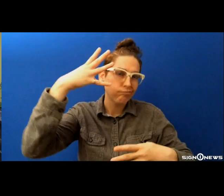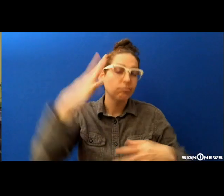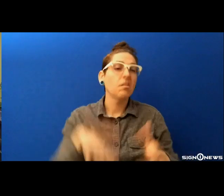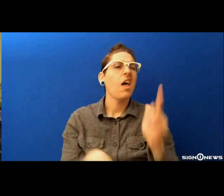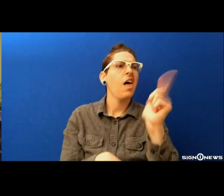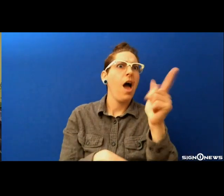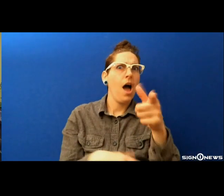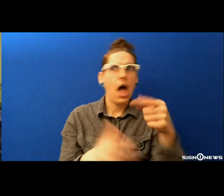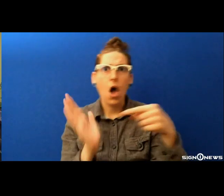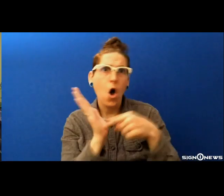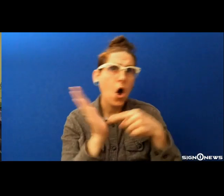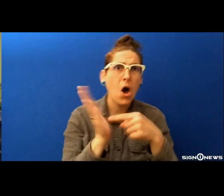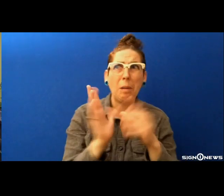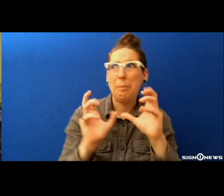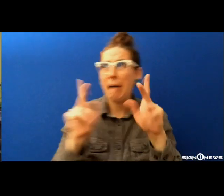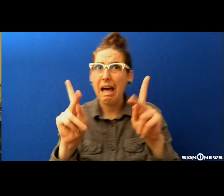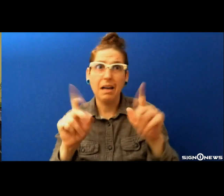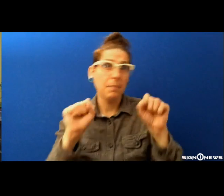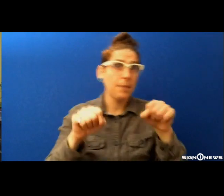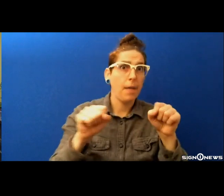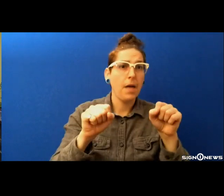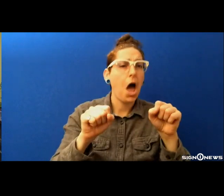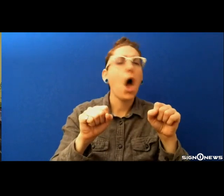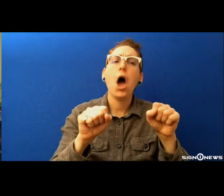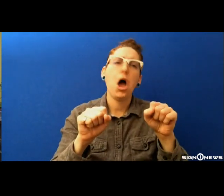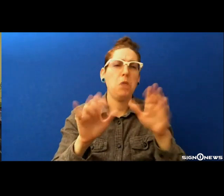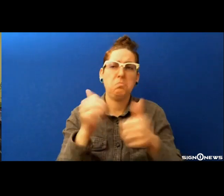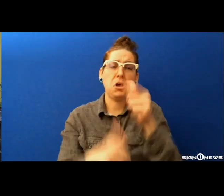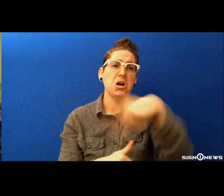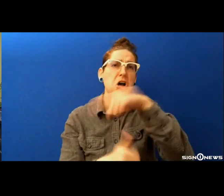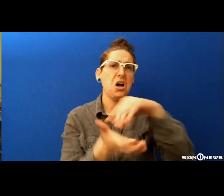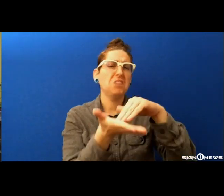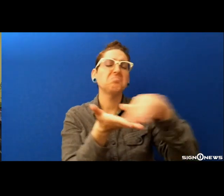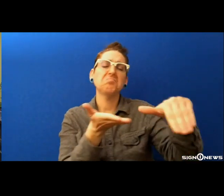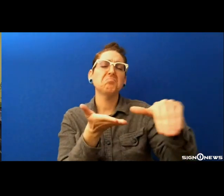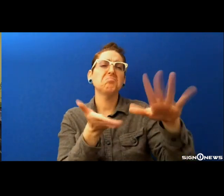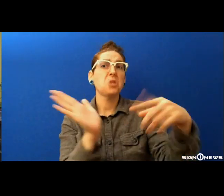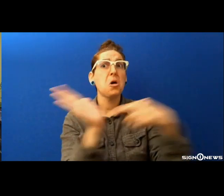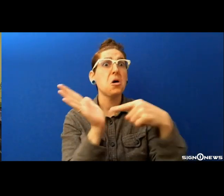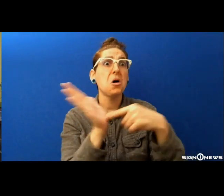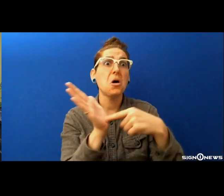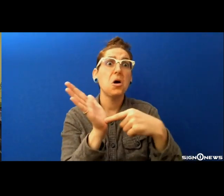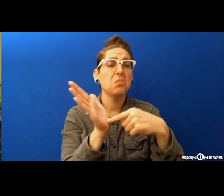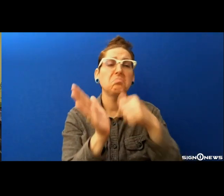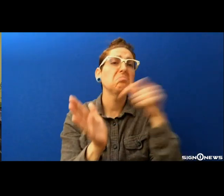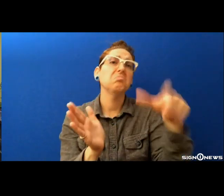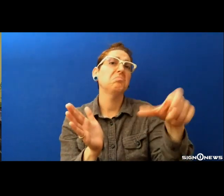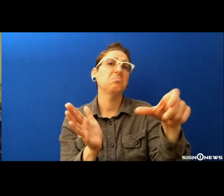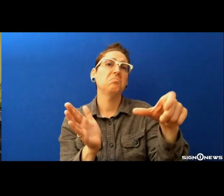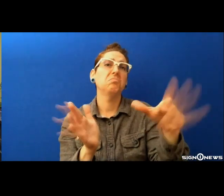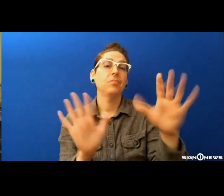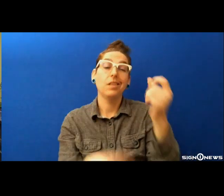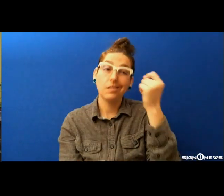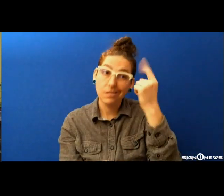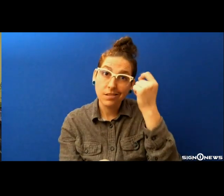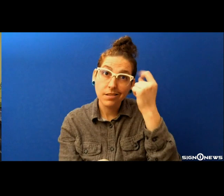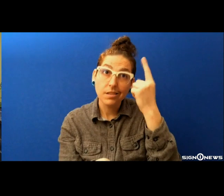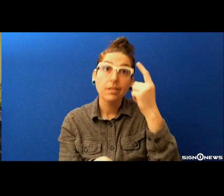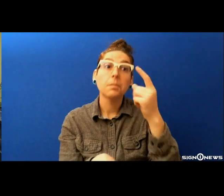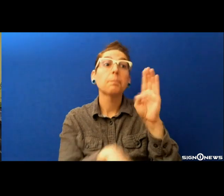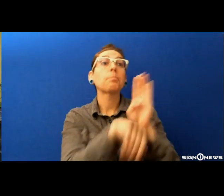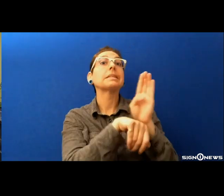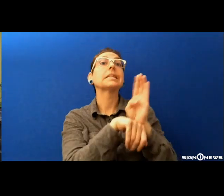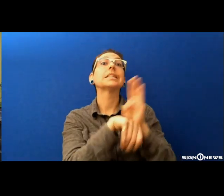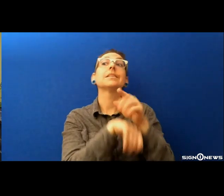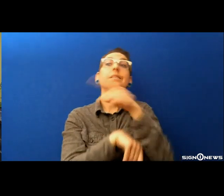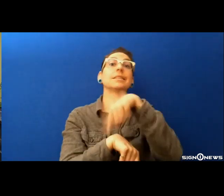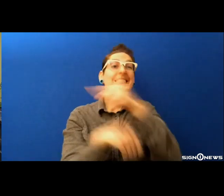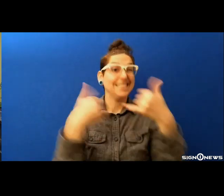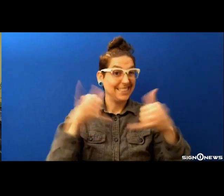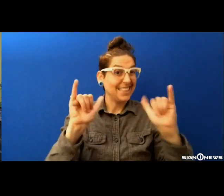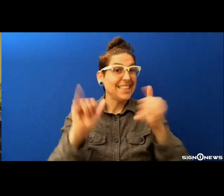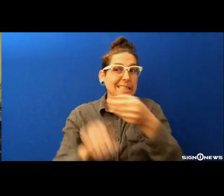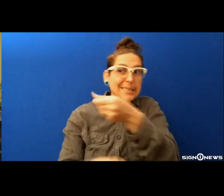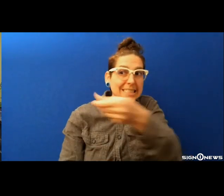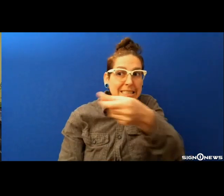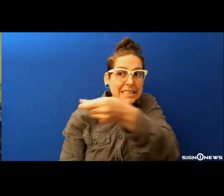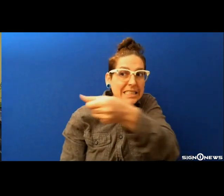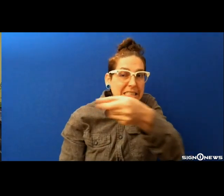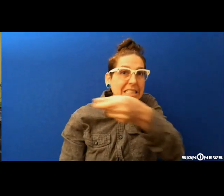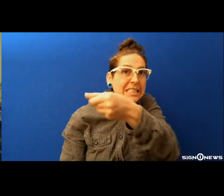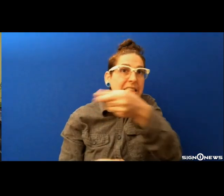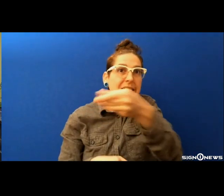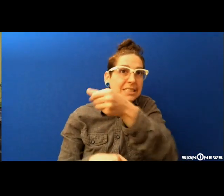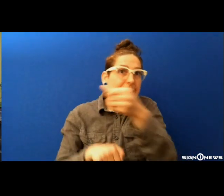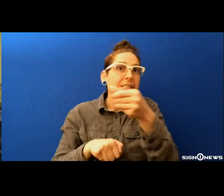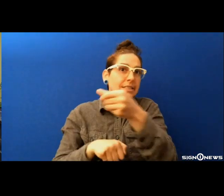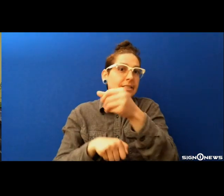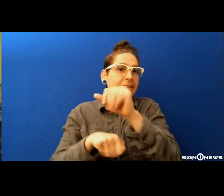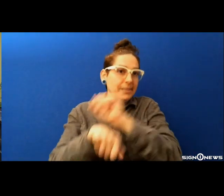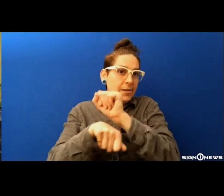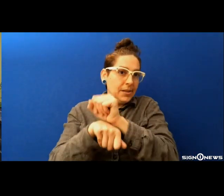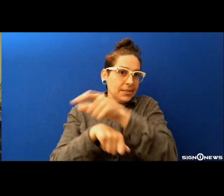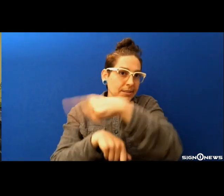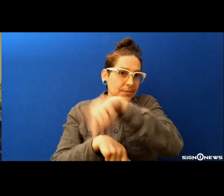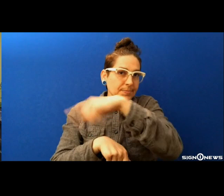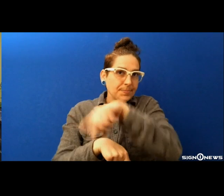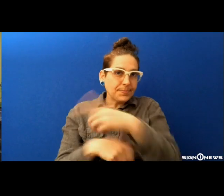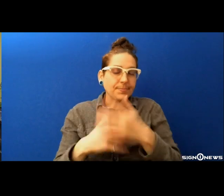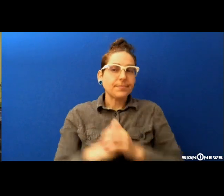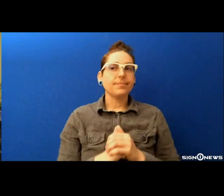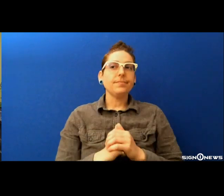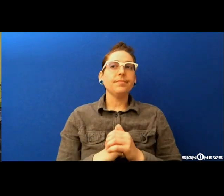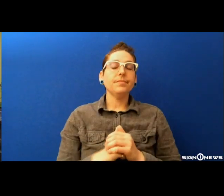A portion could be forgiven if businesses continue to employ and pay their workers.